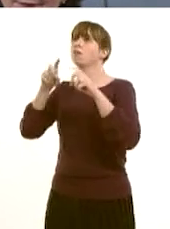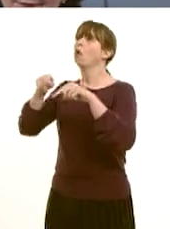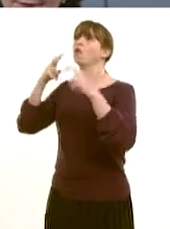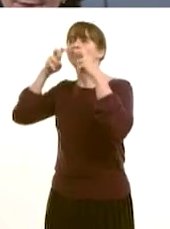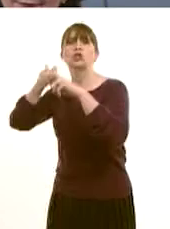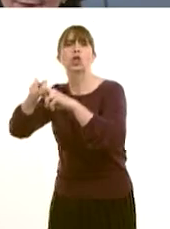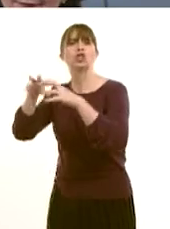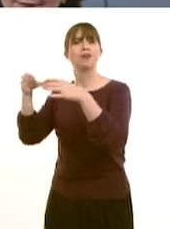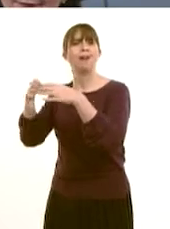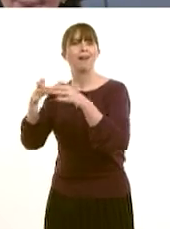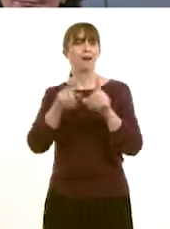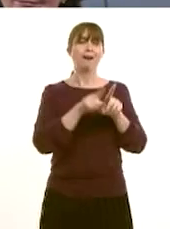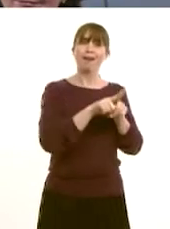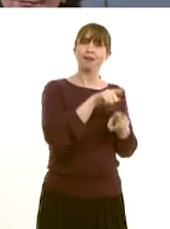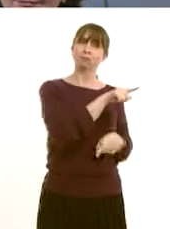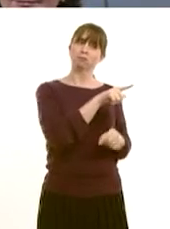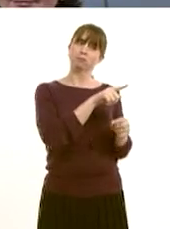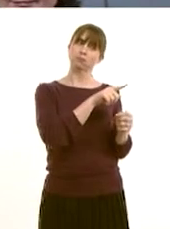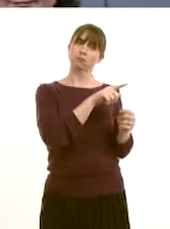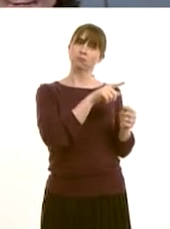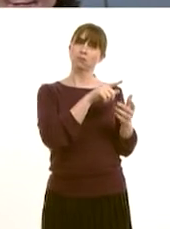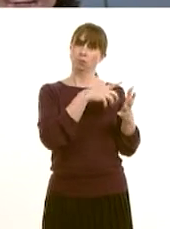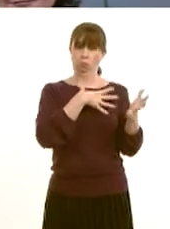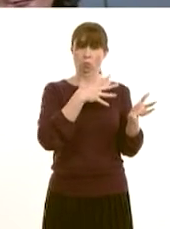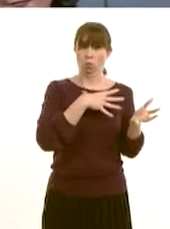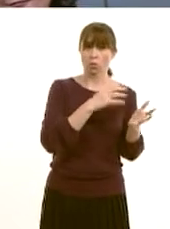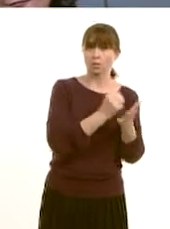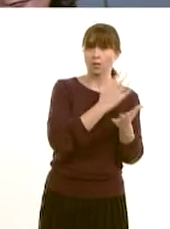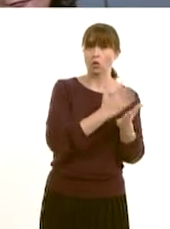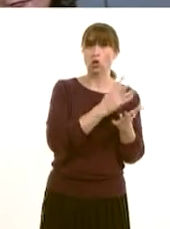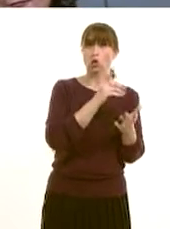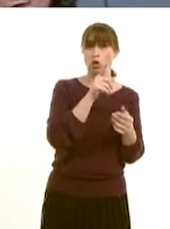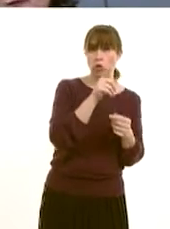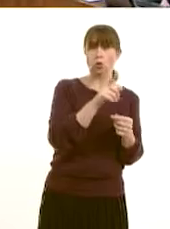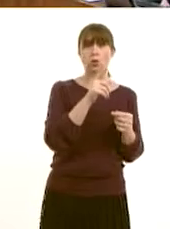courses, given that you have chosen to cut 32 per cent out of the support to higher education?